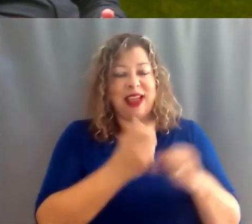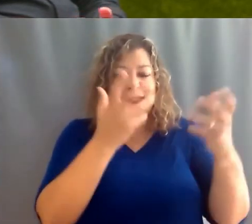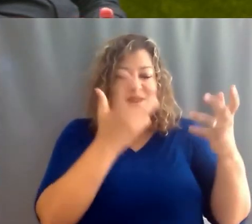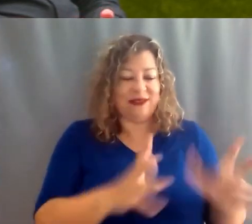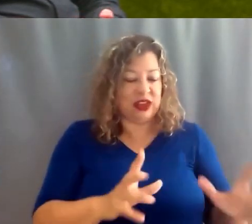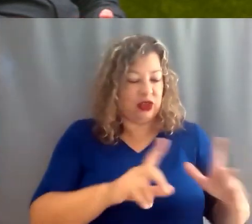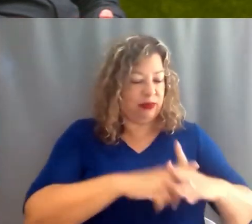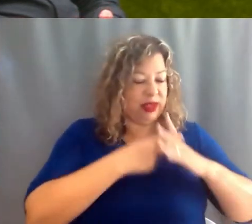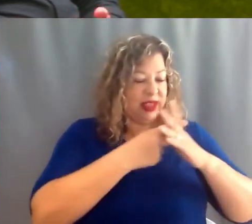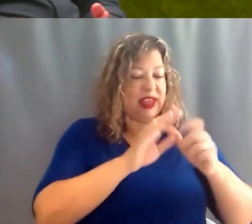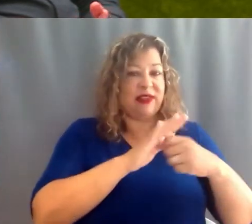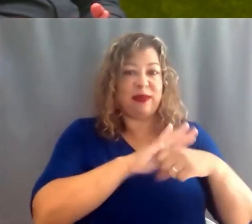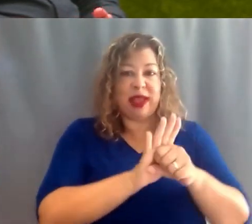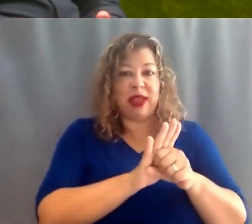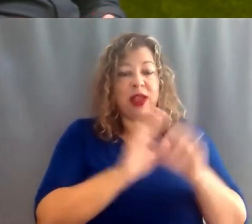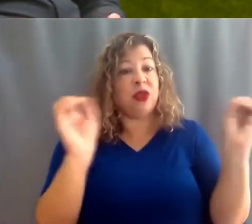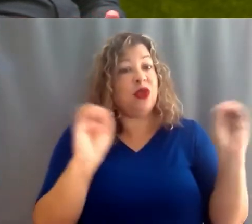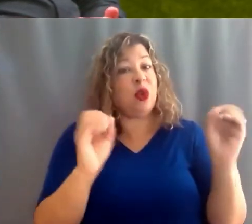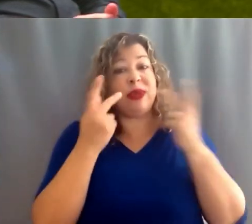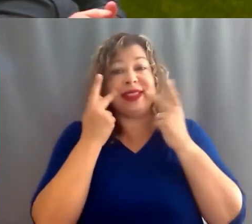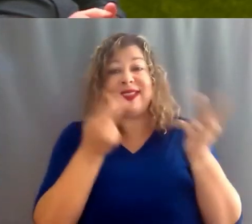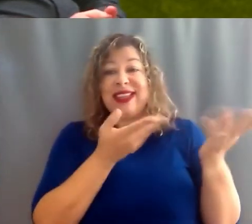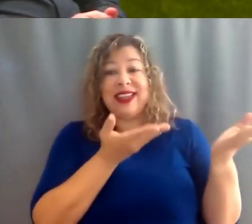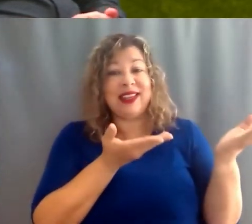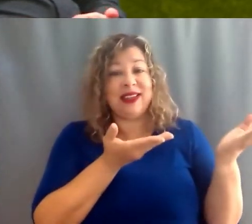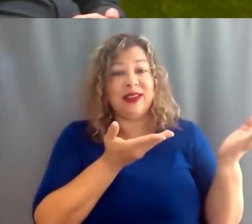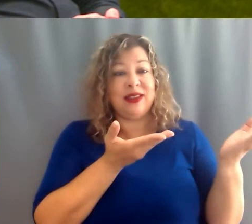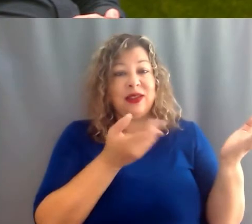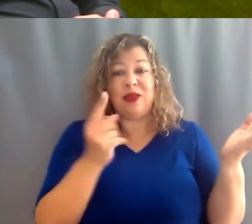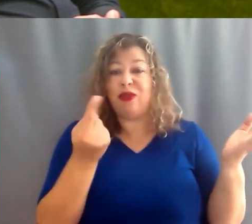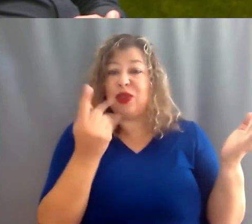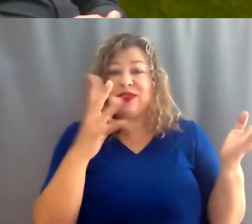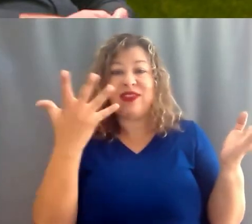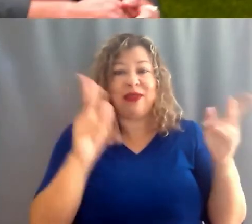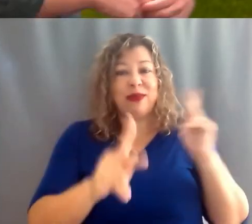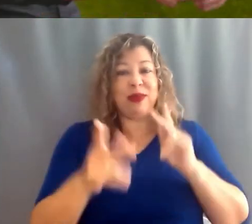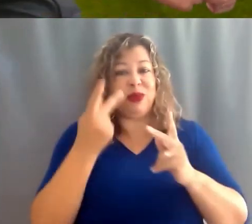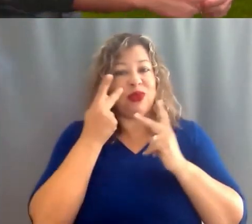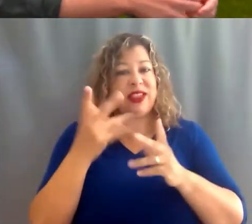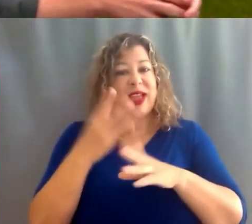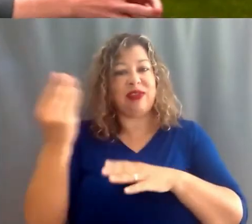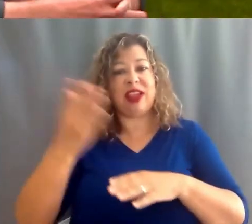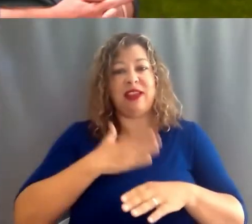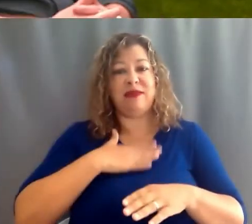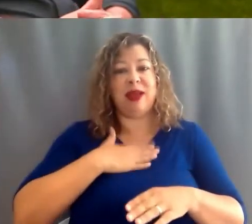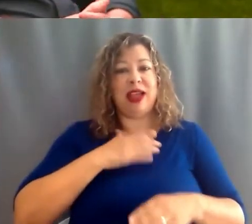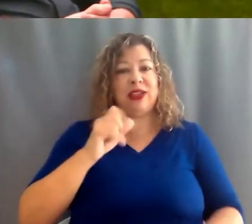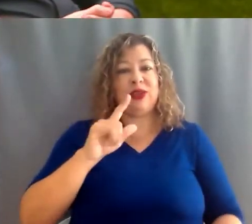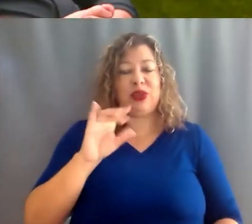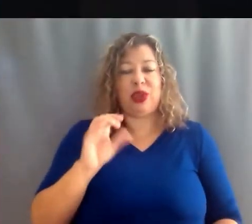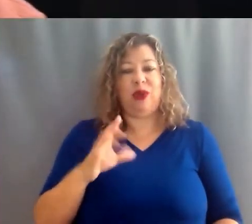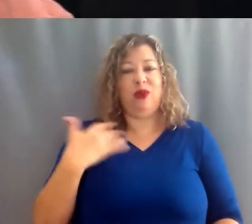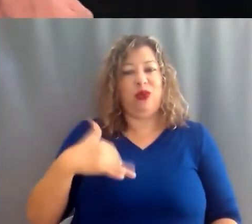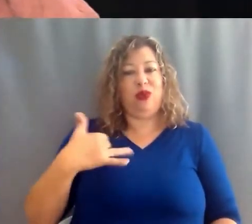You're probably the first five people who have seen it outside of my studio. And everybody else!